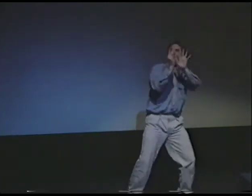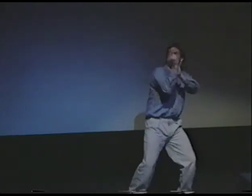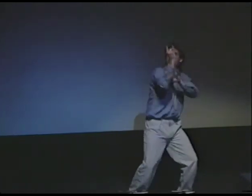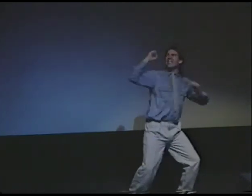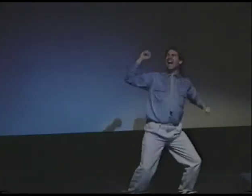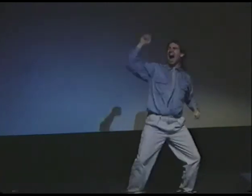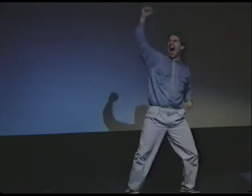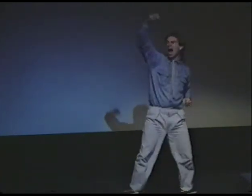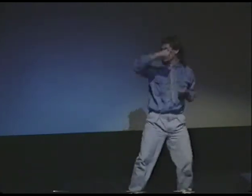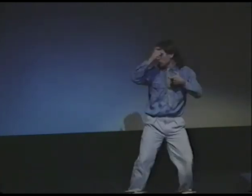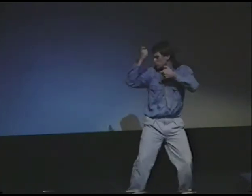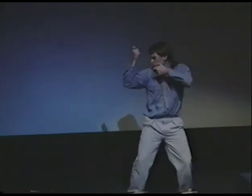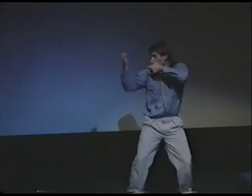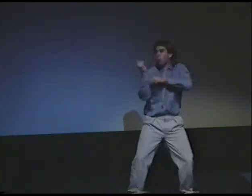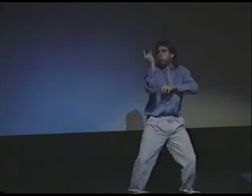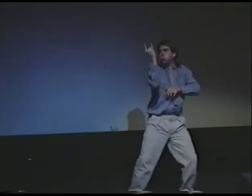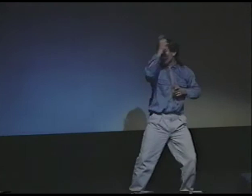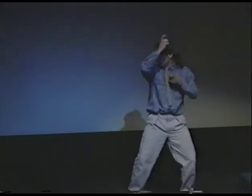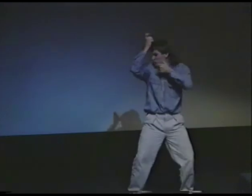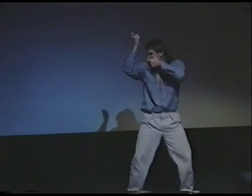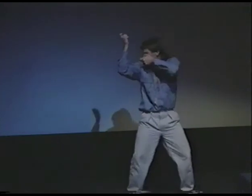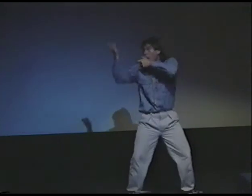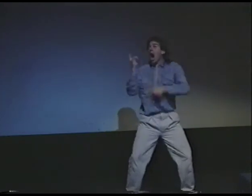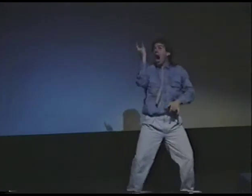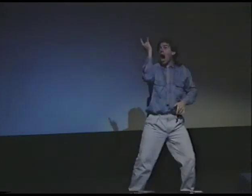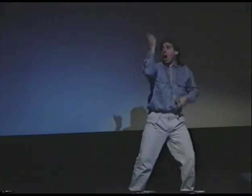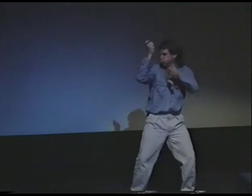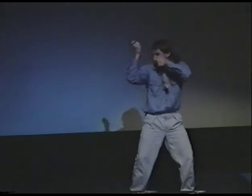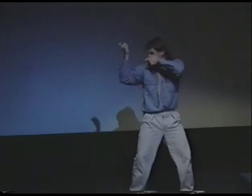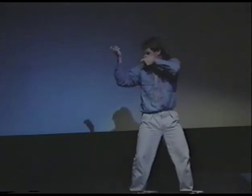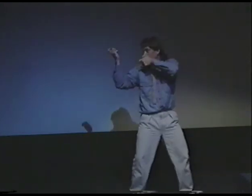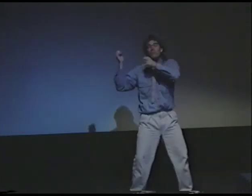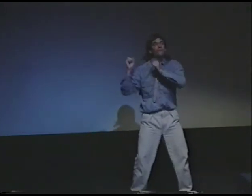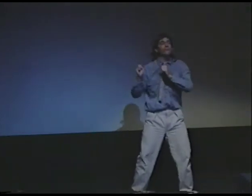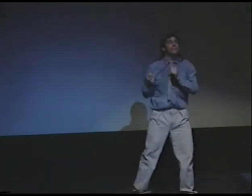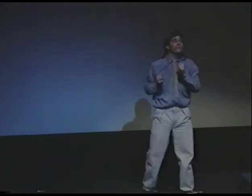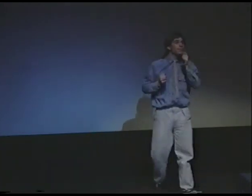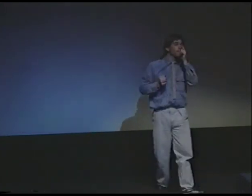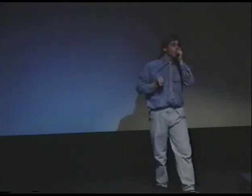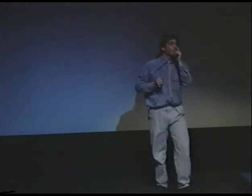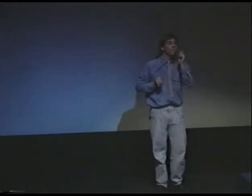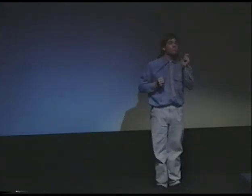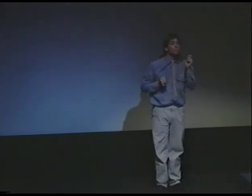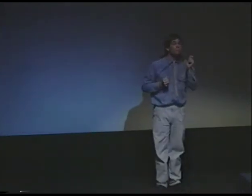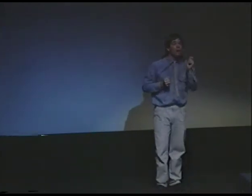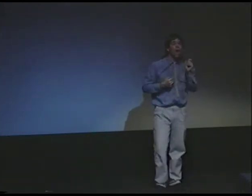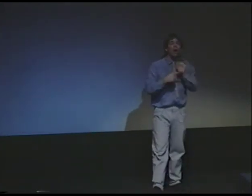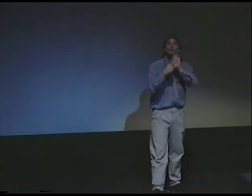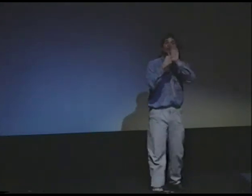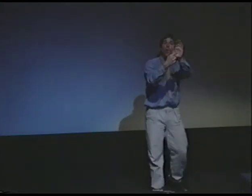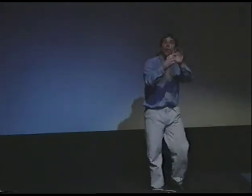We have ignition. Roll, Challenger. Space shuttle, Central America.